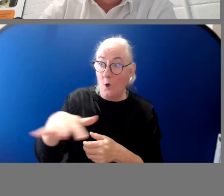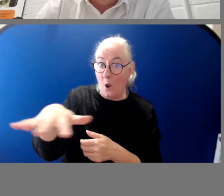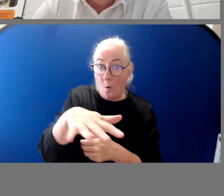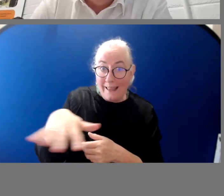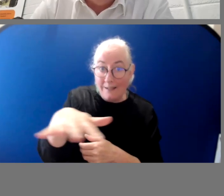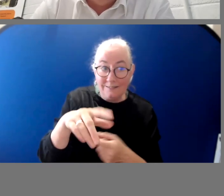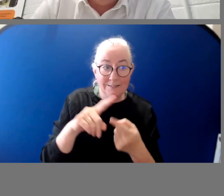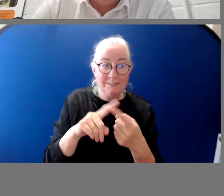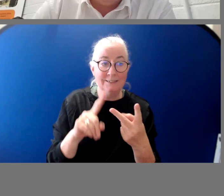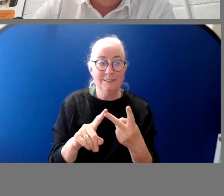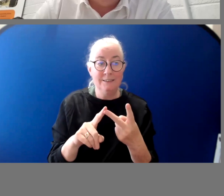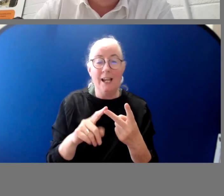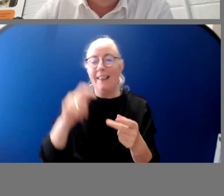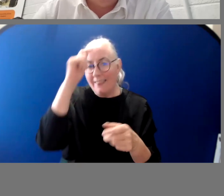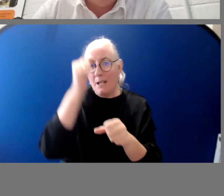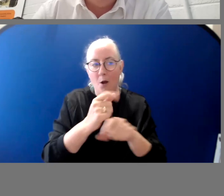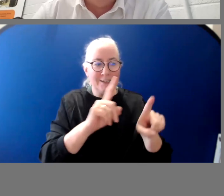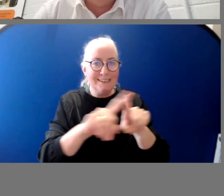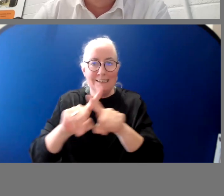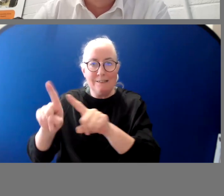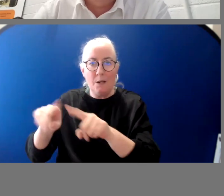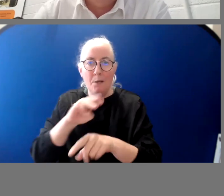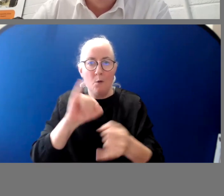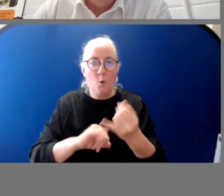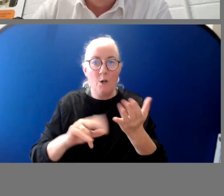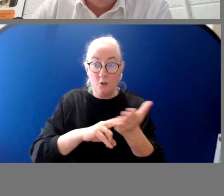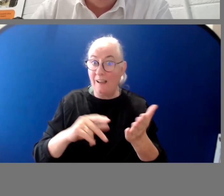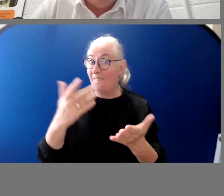a diverse range of users coming to your buildings they may be the first-time visitor so you want to